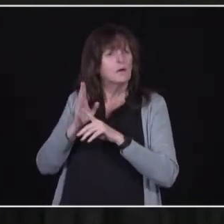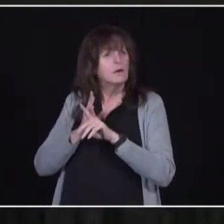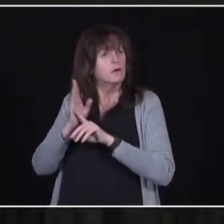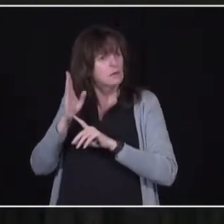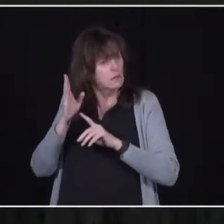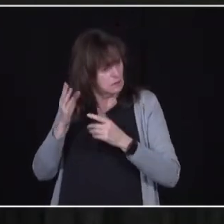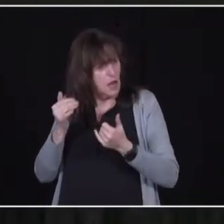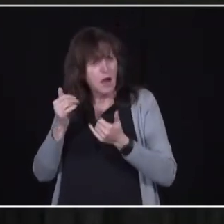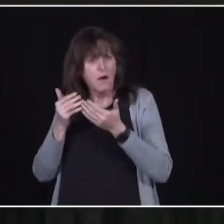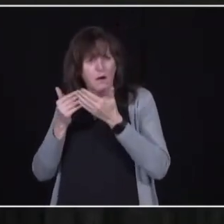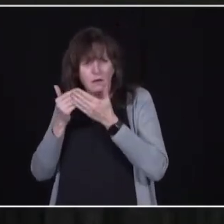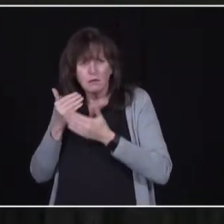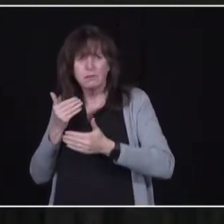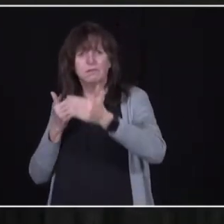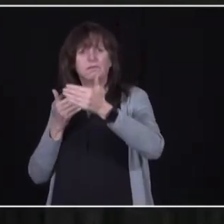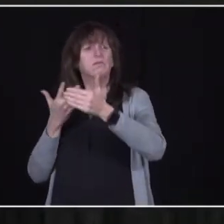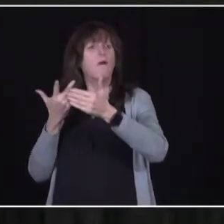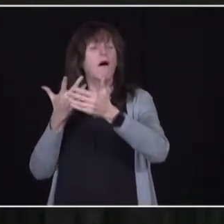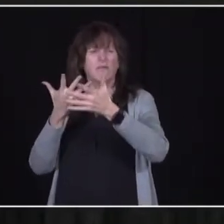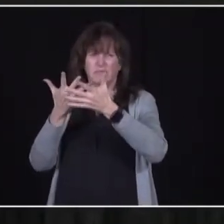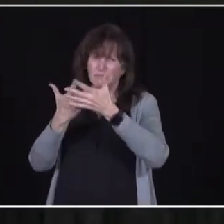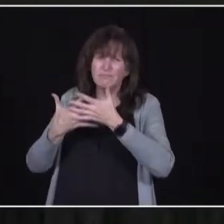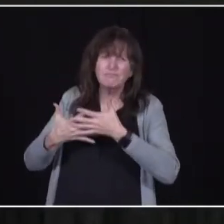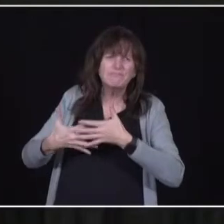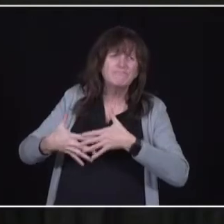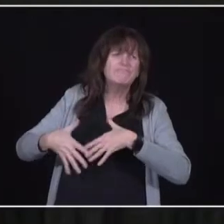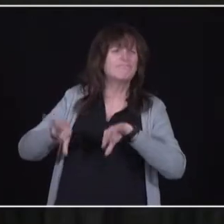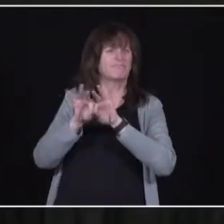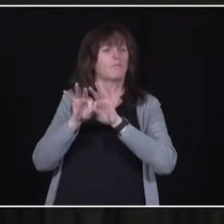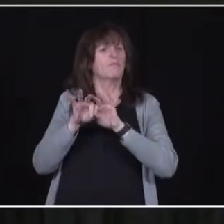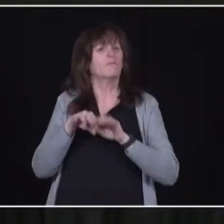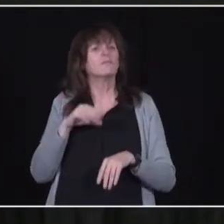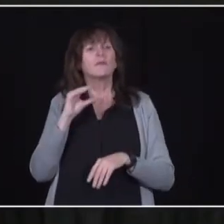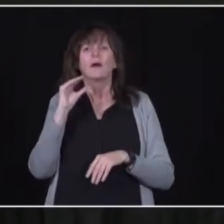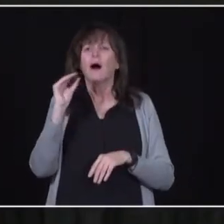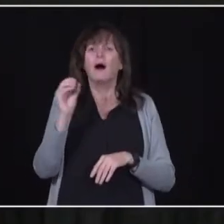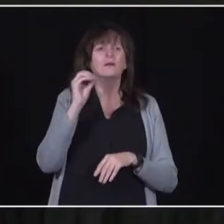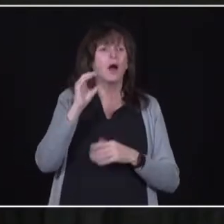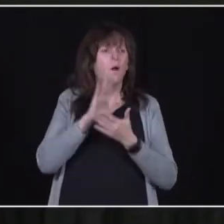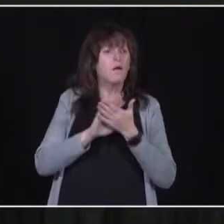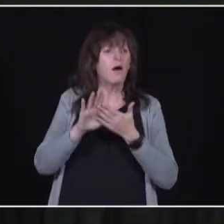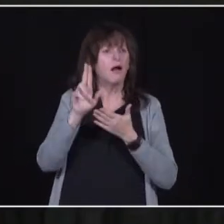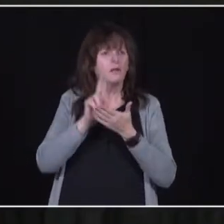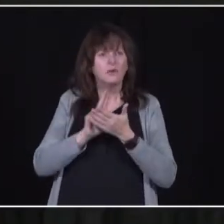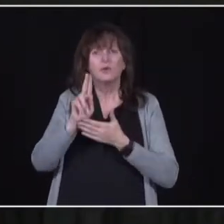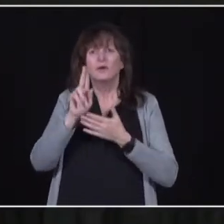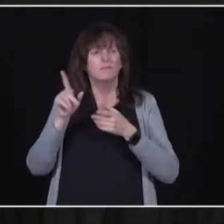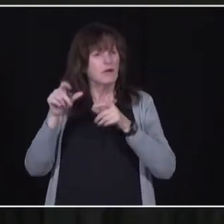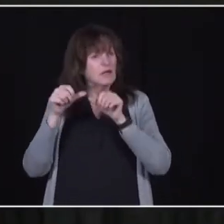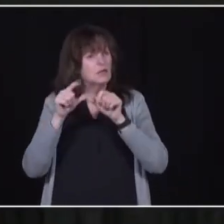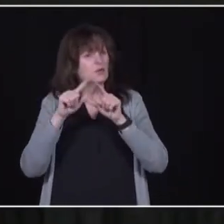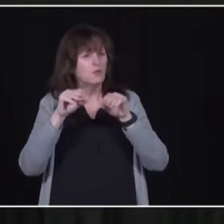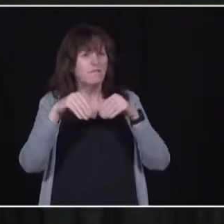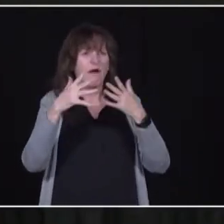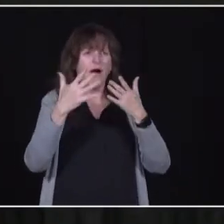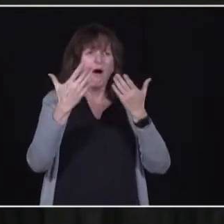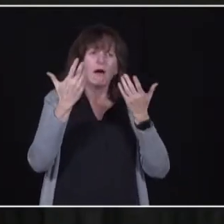in this effort. Ontario's institutions deliver excellent programs that prepare graduates for high demand